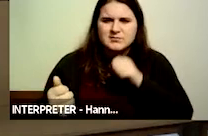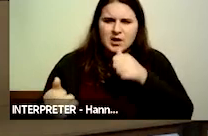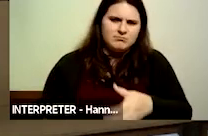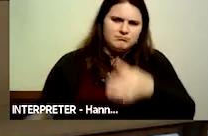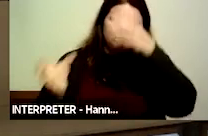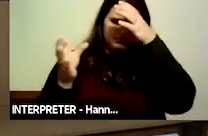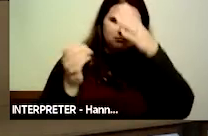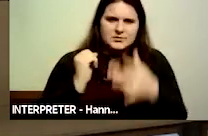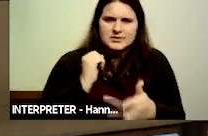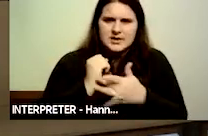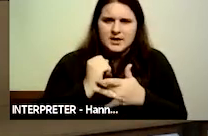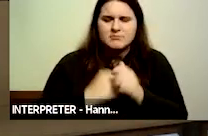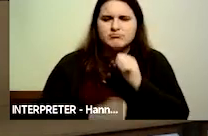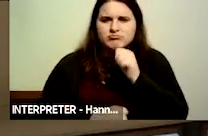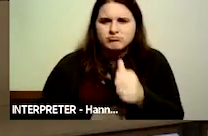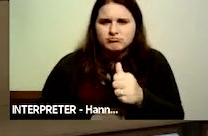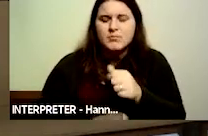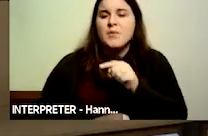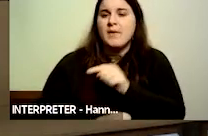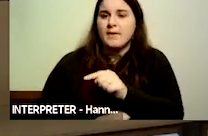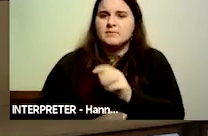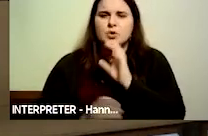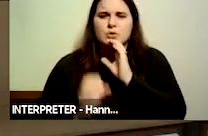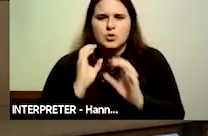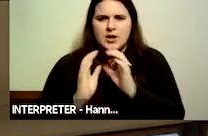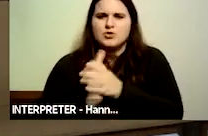but they understand communications and they can pick up the technical cyber